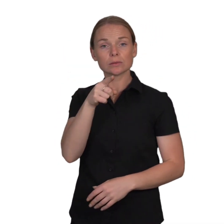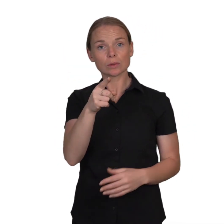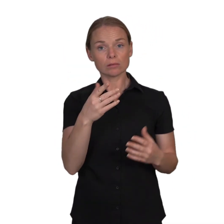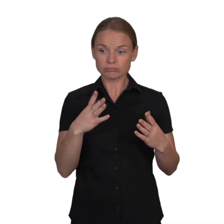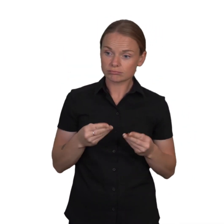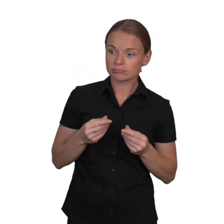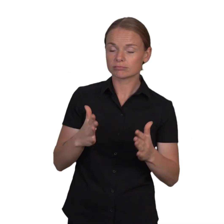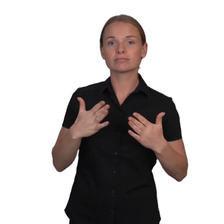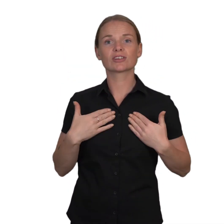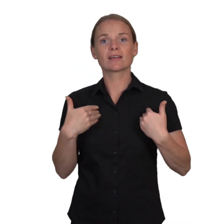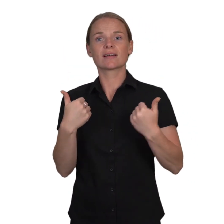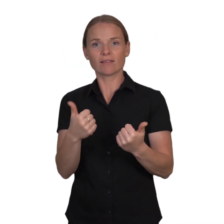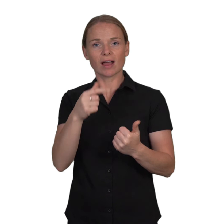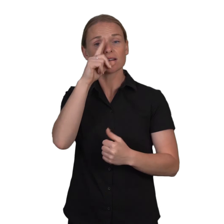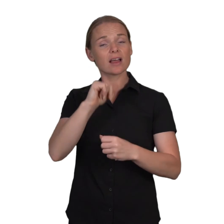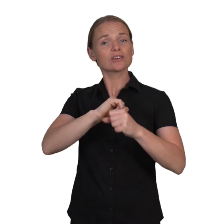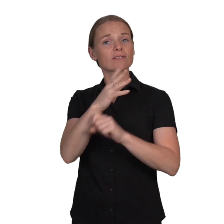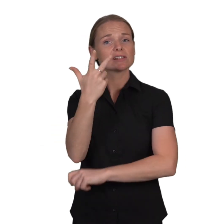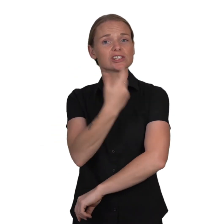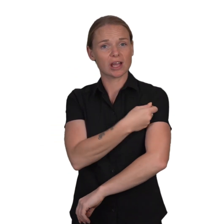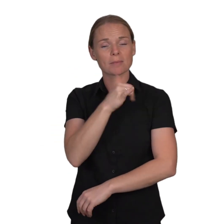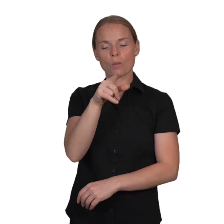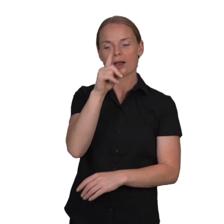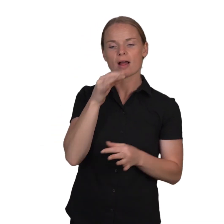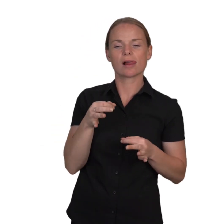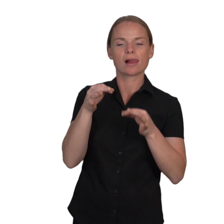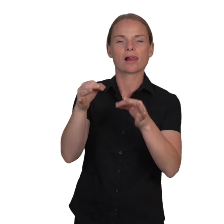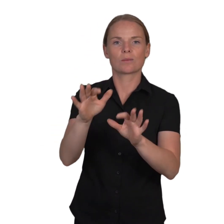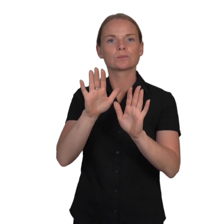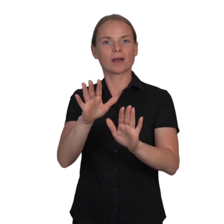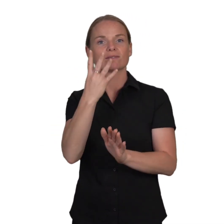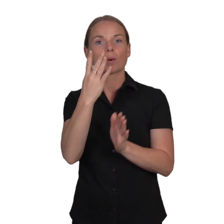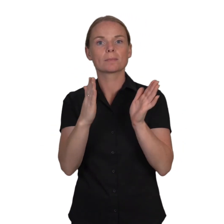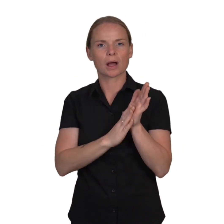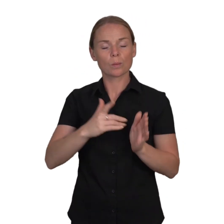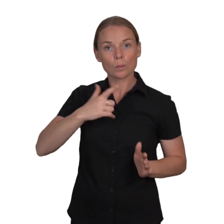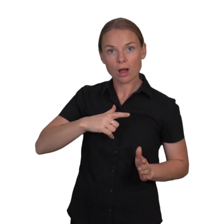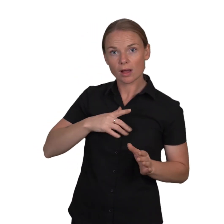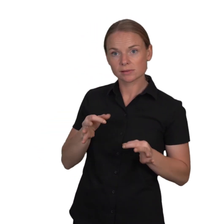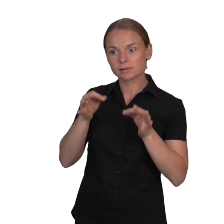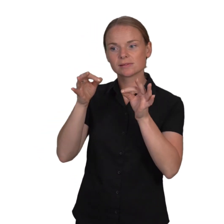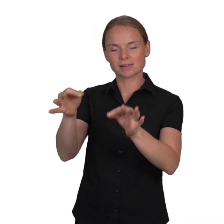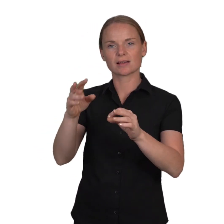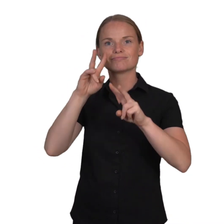COVID-19 vaccination can be given after recovery from the infection, or can be deferred for up to 4 months after the acute illness in those who have had confirmed SARS-CoV-2 infection,